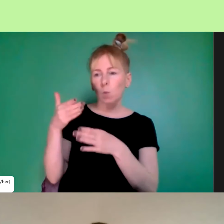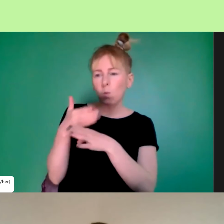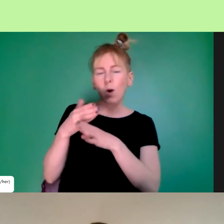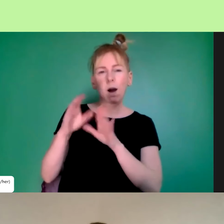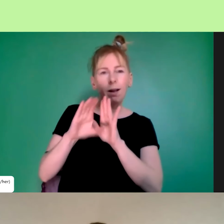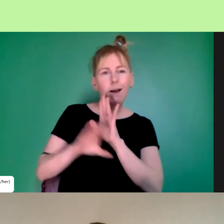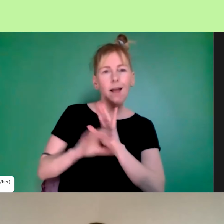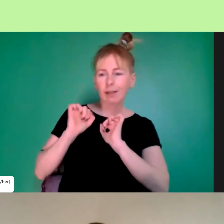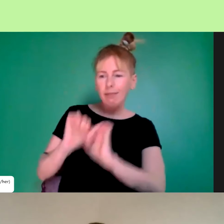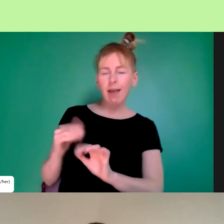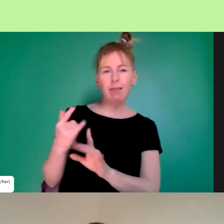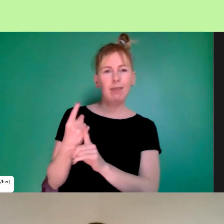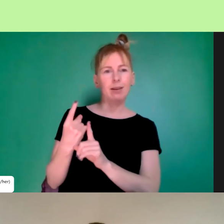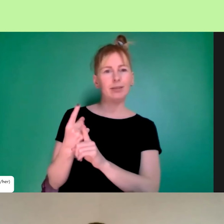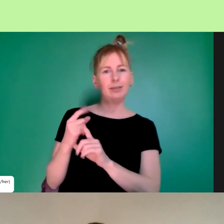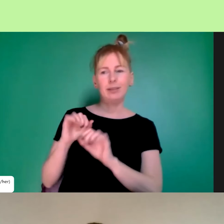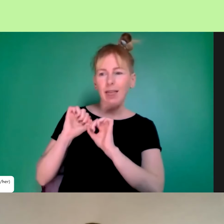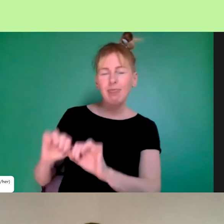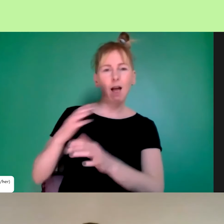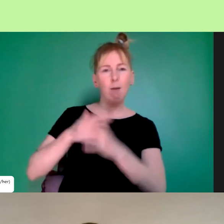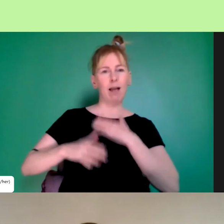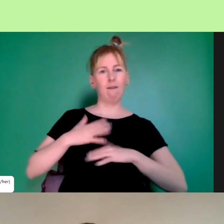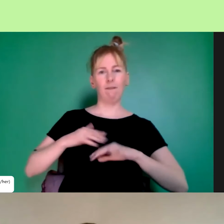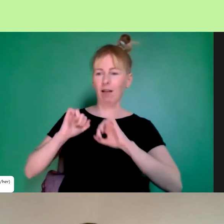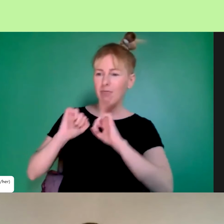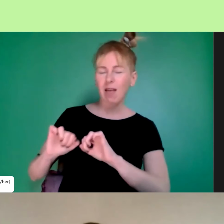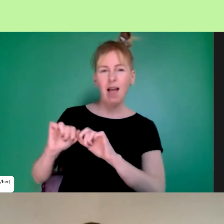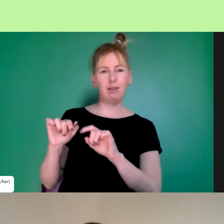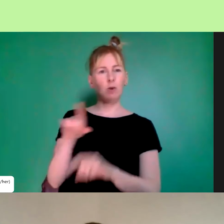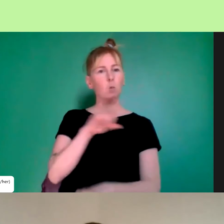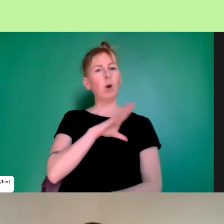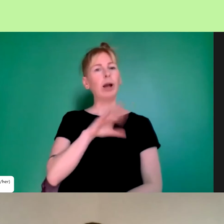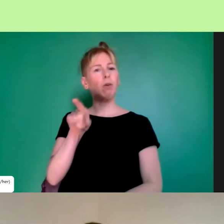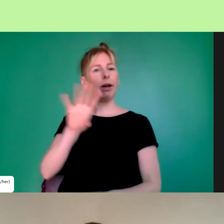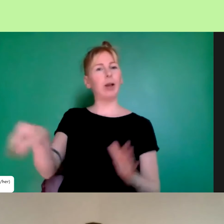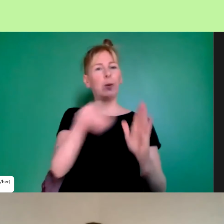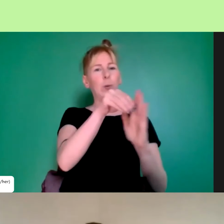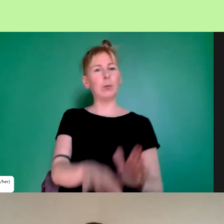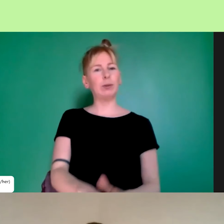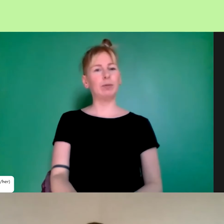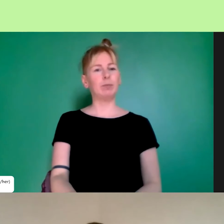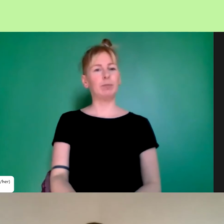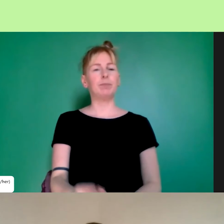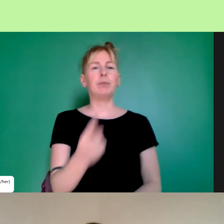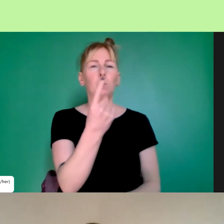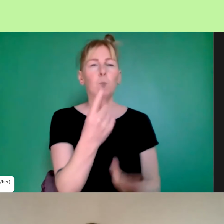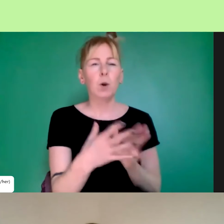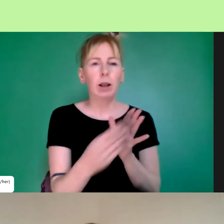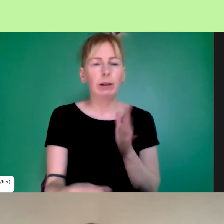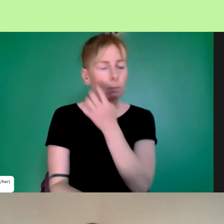we see for example, let's, let's take a clear example of say, male and female art. So for a